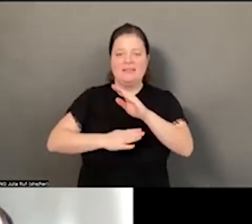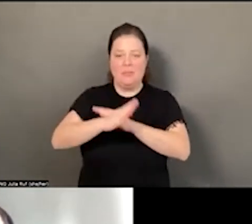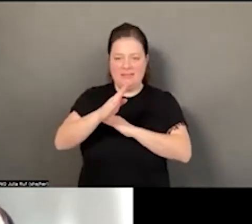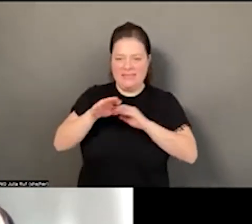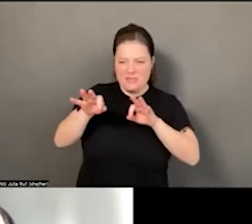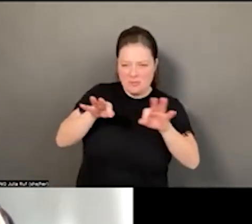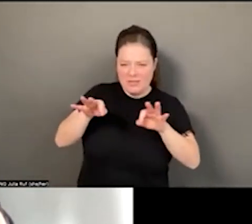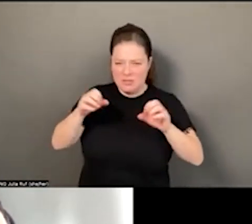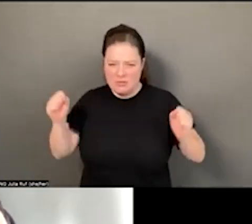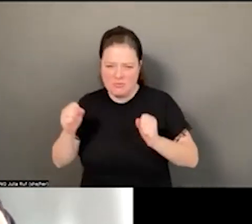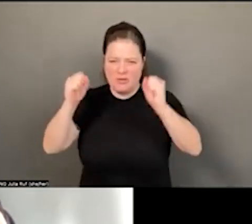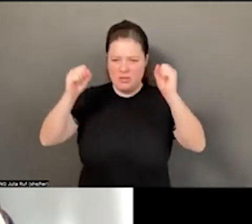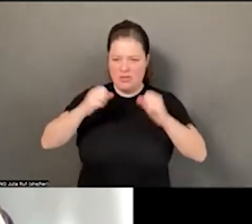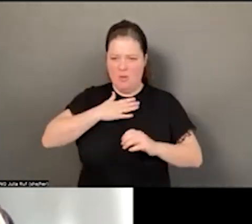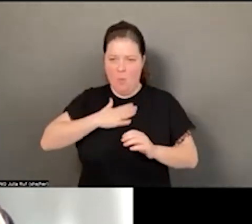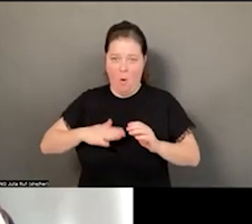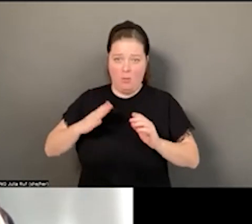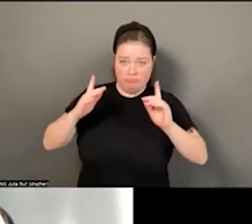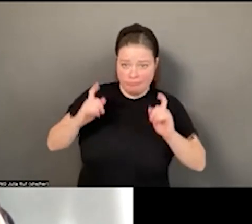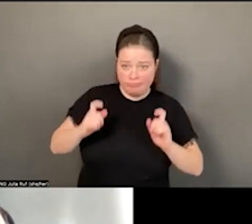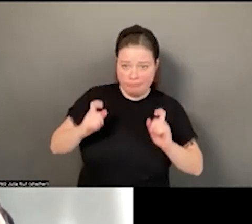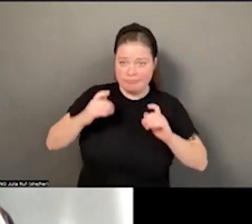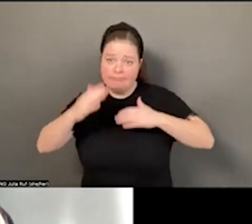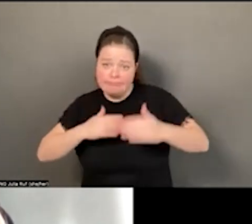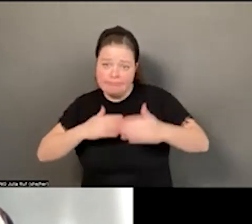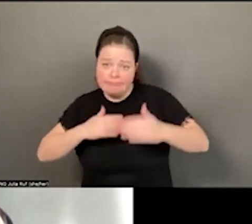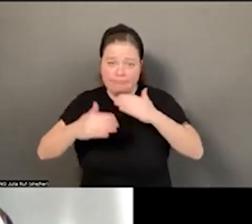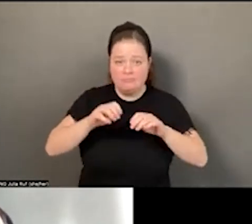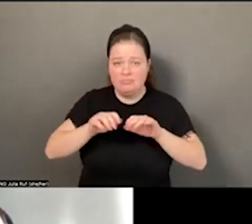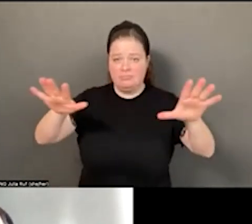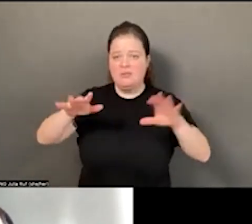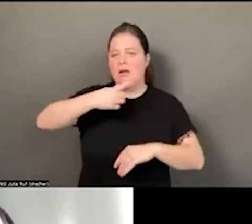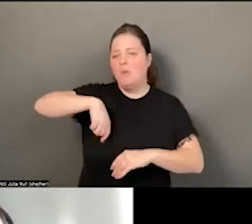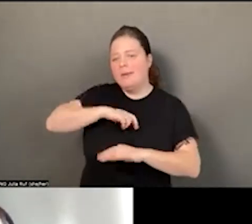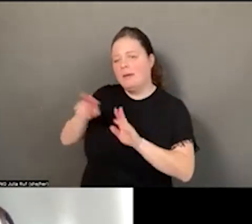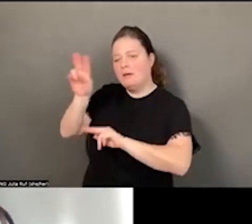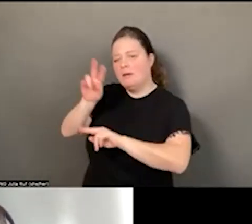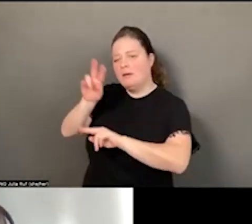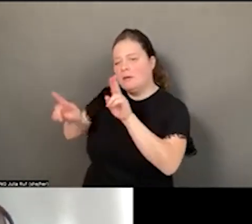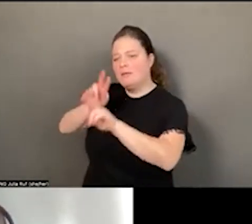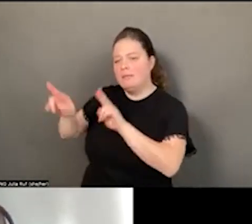strategy and some of the actions that I will highlight for you today. So let's start with the strategy.